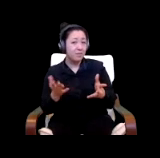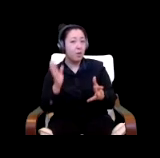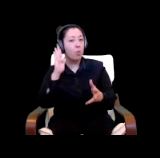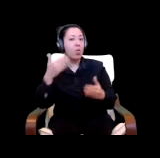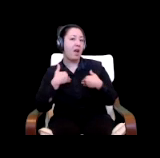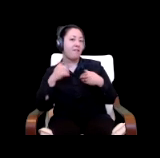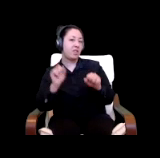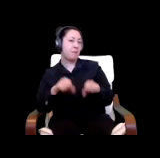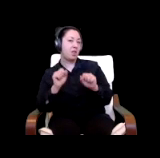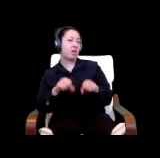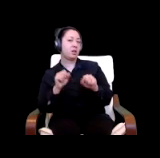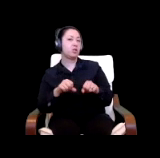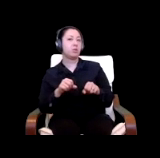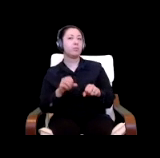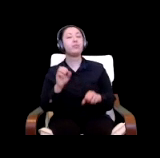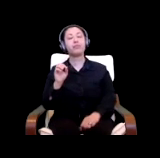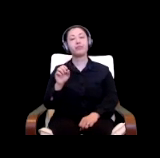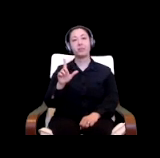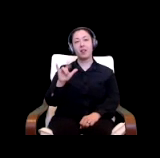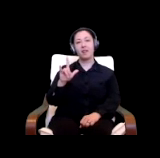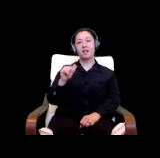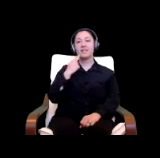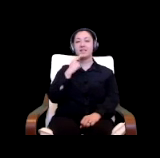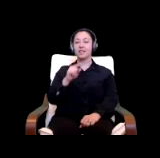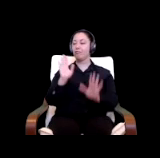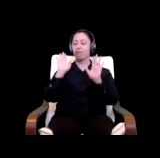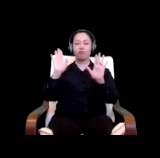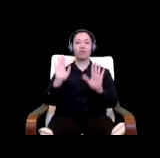Great. Just want to make sure-- I can talk about this for days -- I